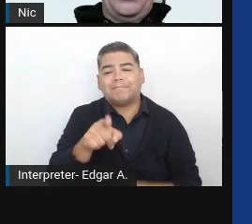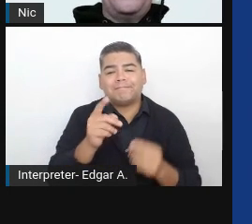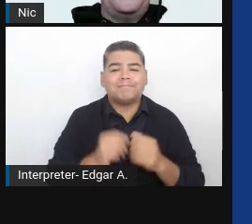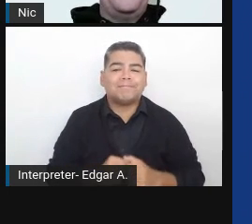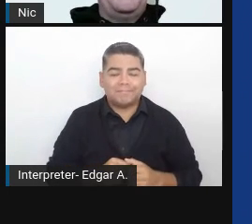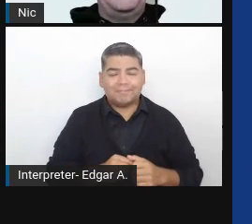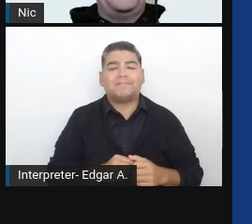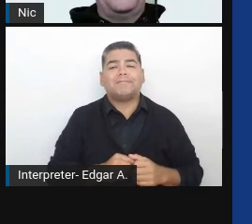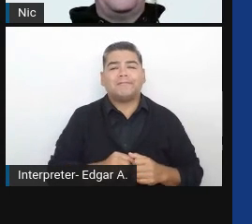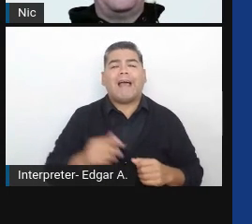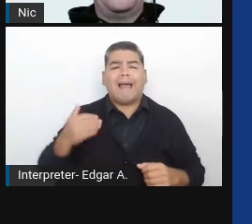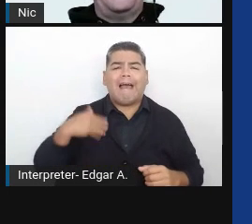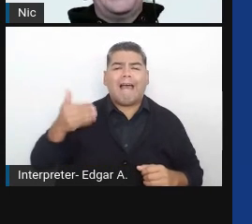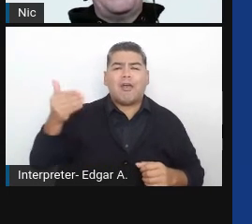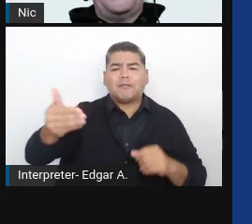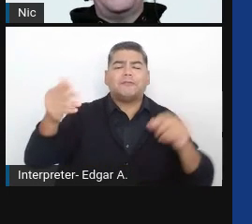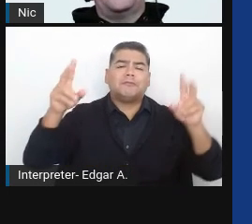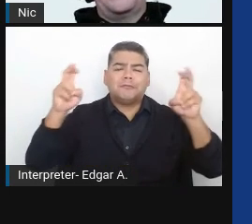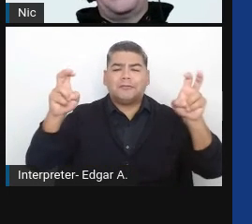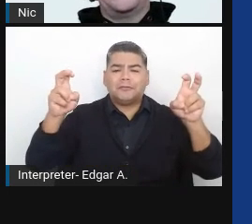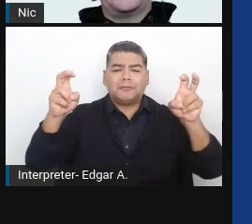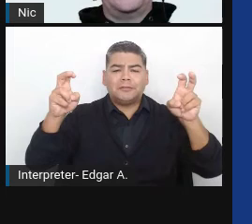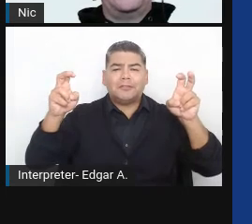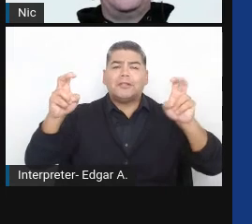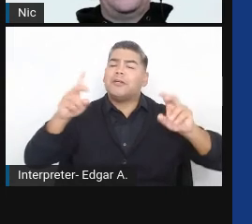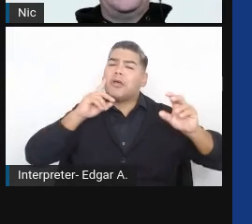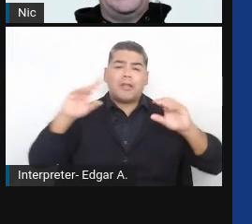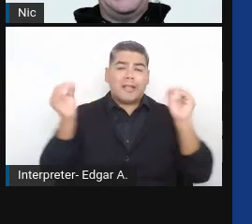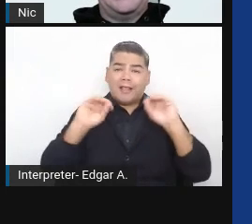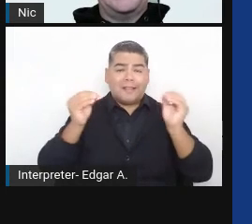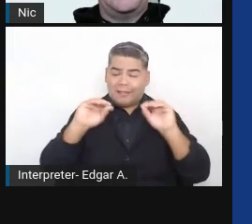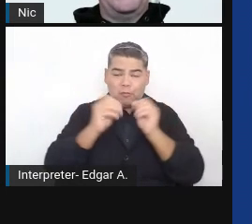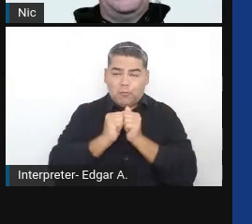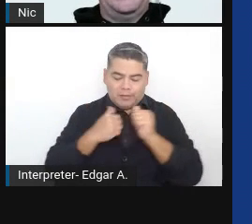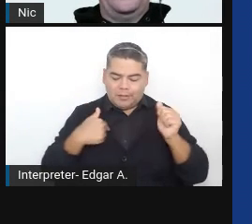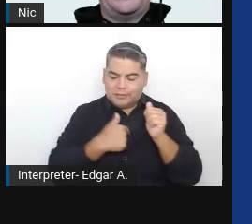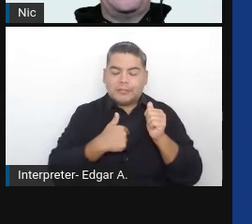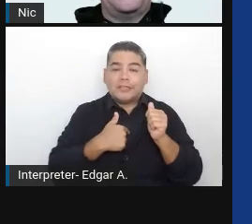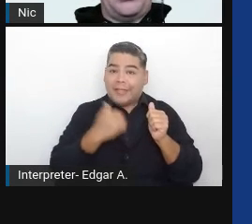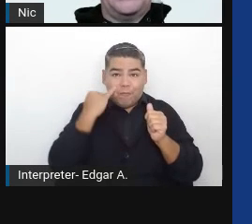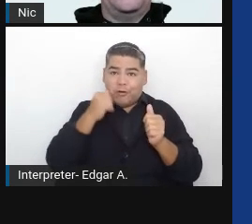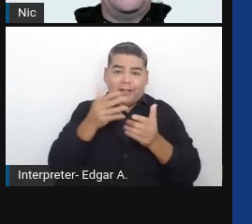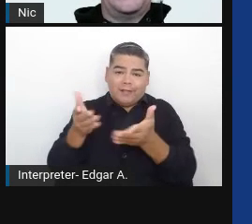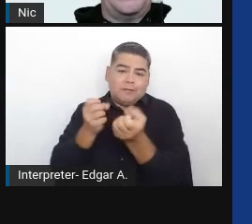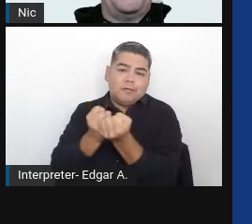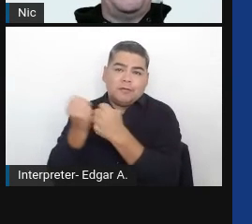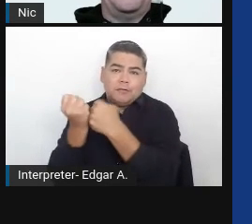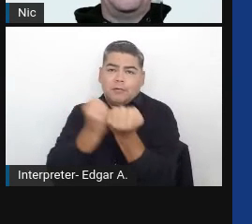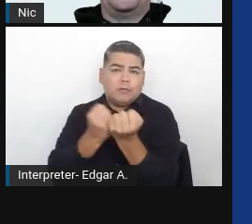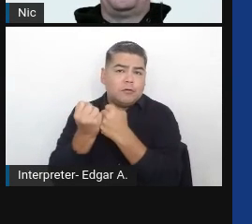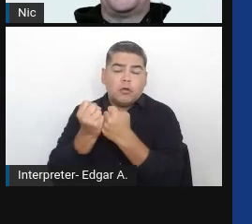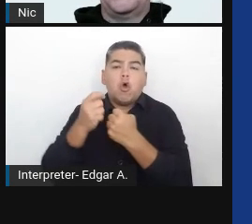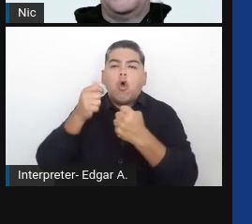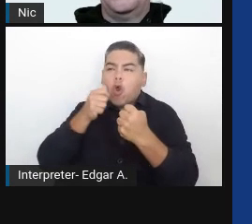I often repeat the model, nothing about us without us, don't enact accessibility without talking to disabled people.